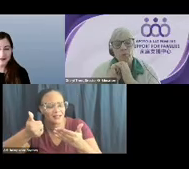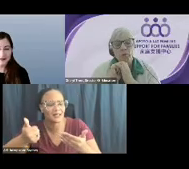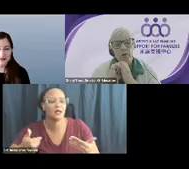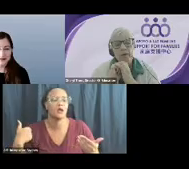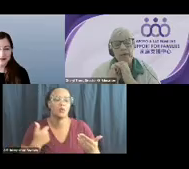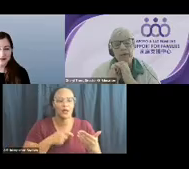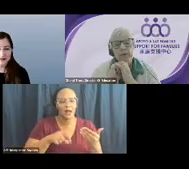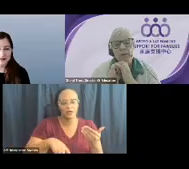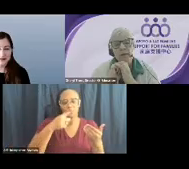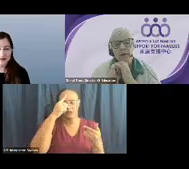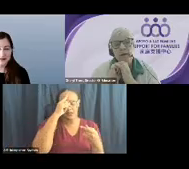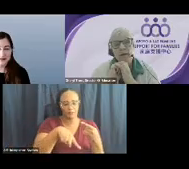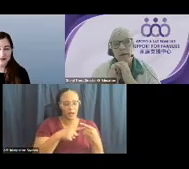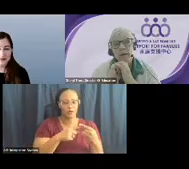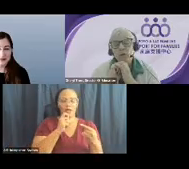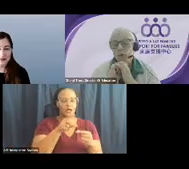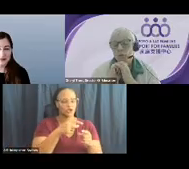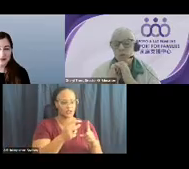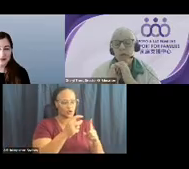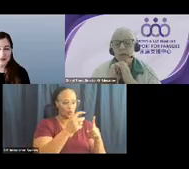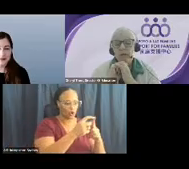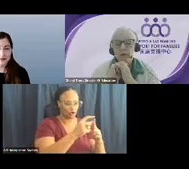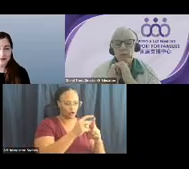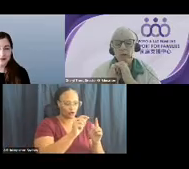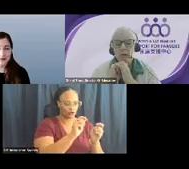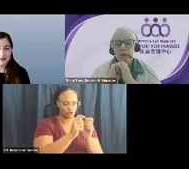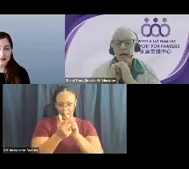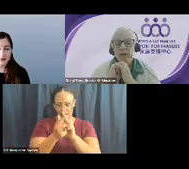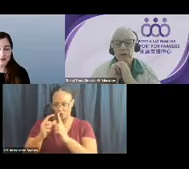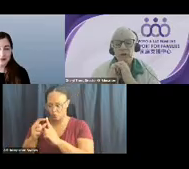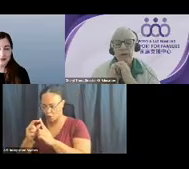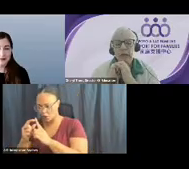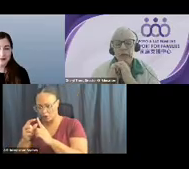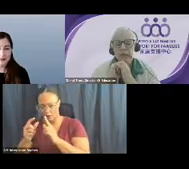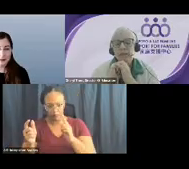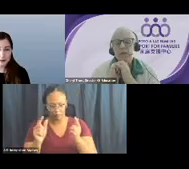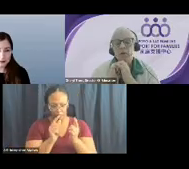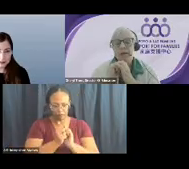a word for word translation but the cultural needs of our communities and how they understand things